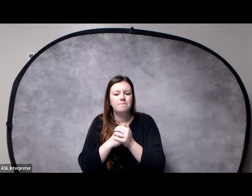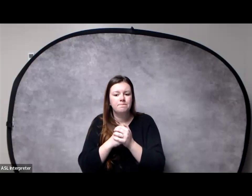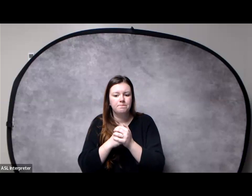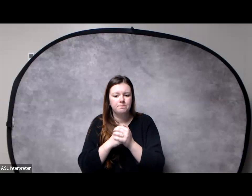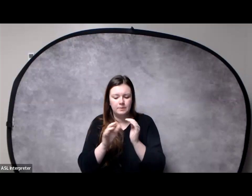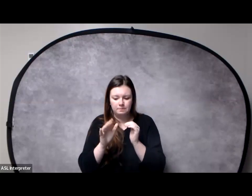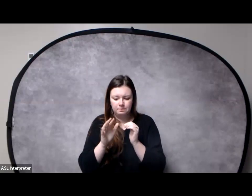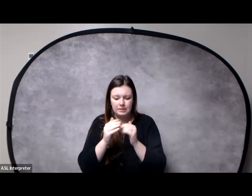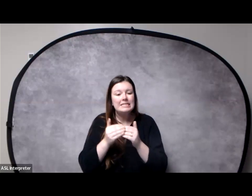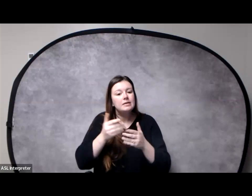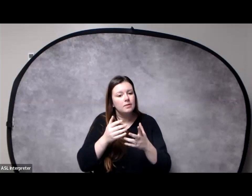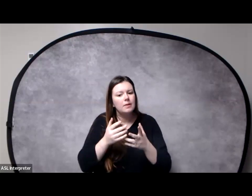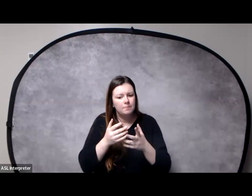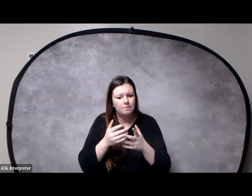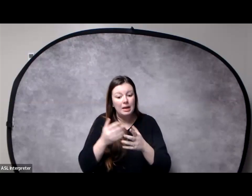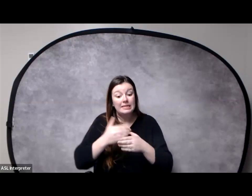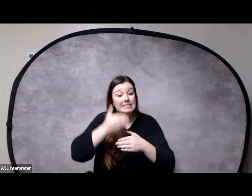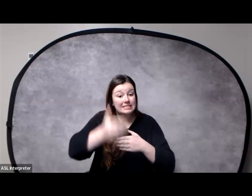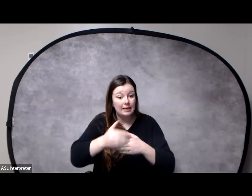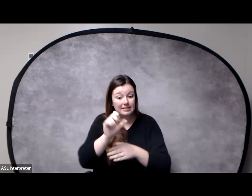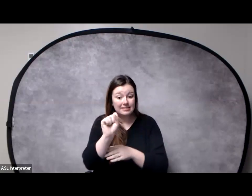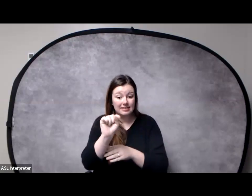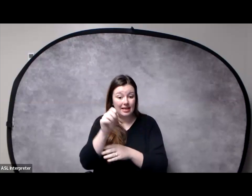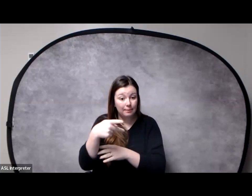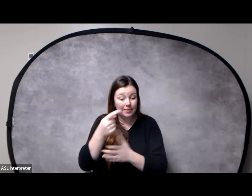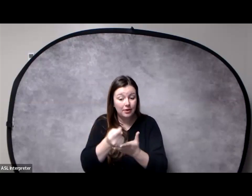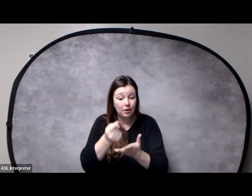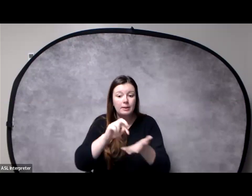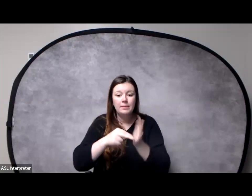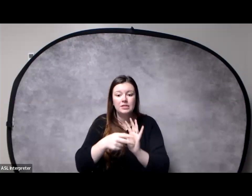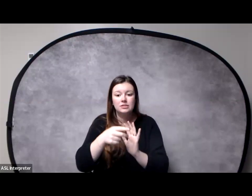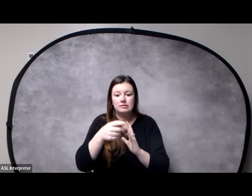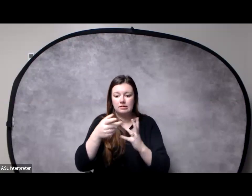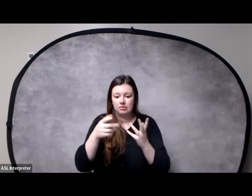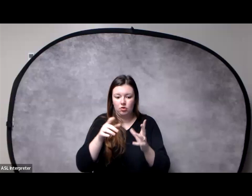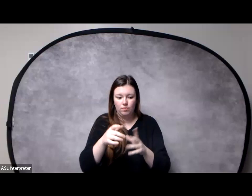Step therapy requires that you fail at less expense alternative treatments before you're